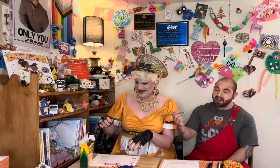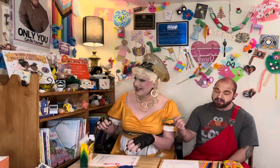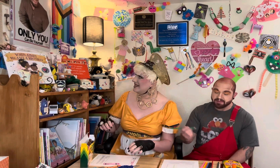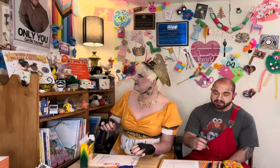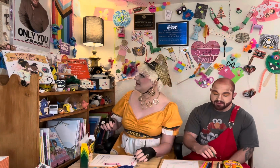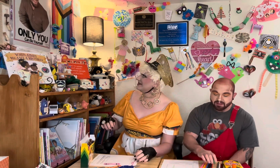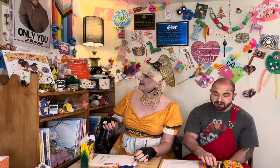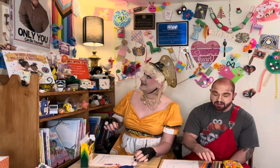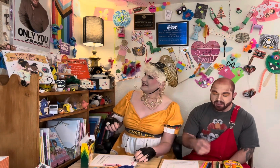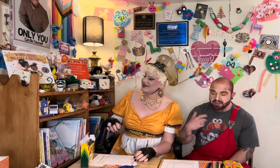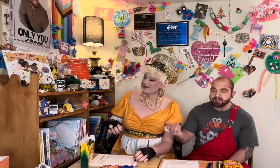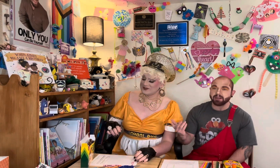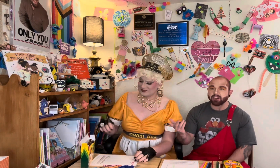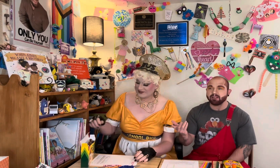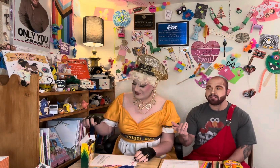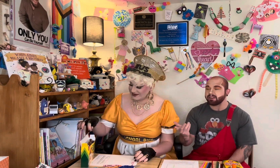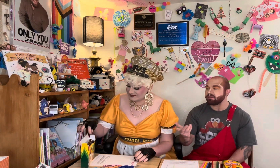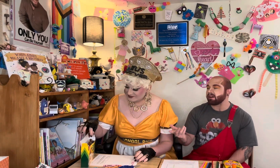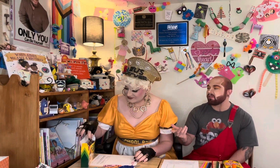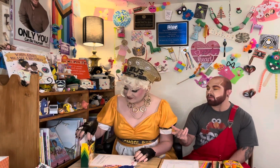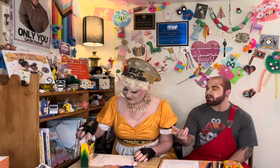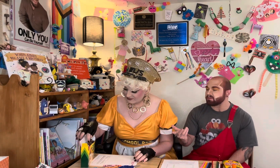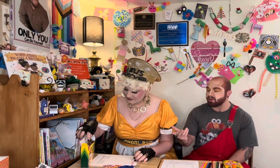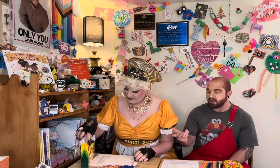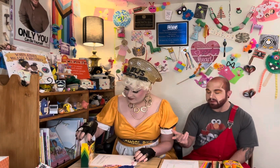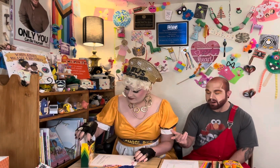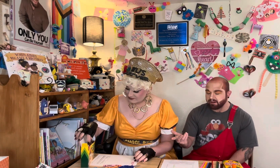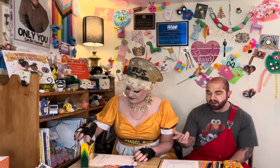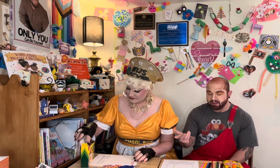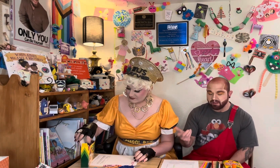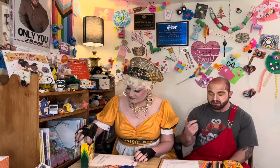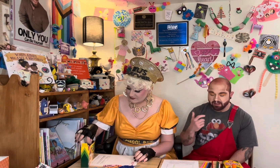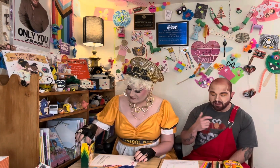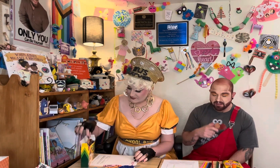that. CALI: Yes, it was. BUSTER: 'Cause that's my childhood. I grew up with Smokey the Bear and and things like